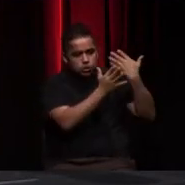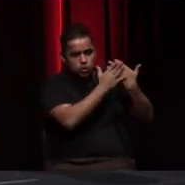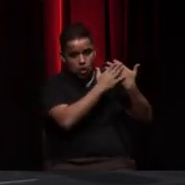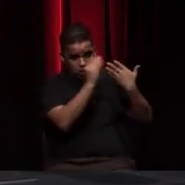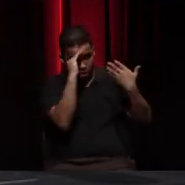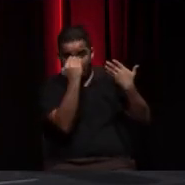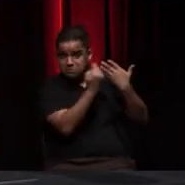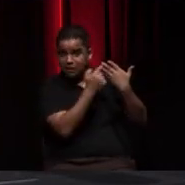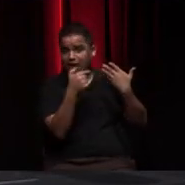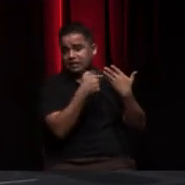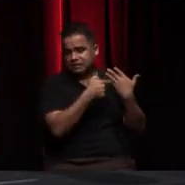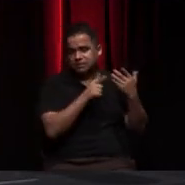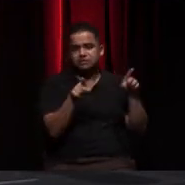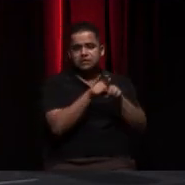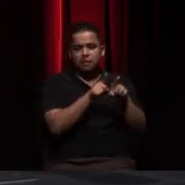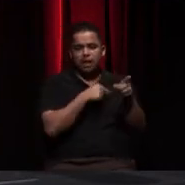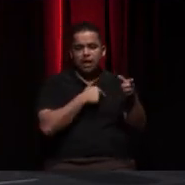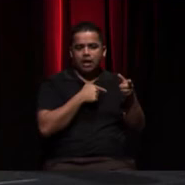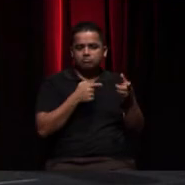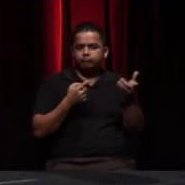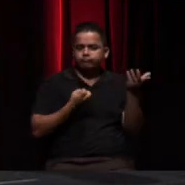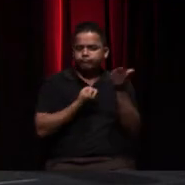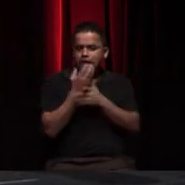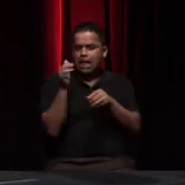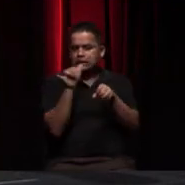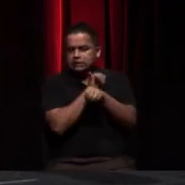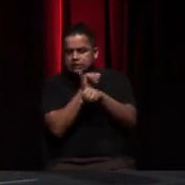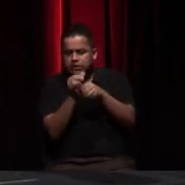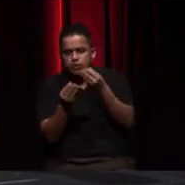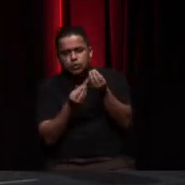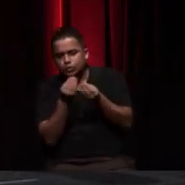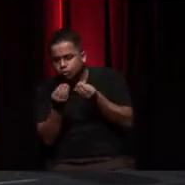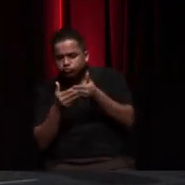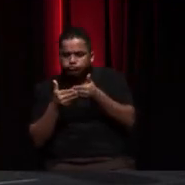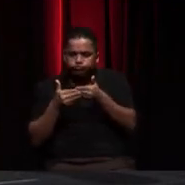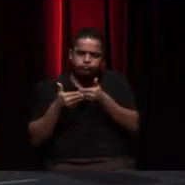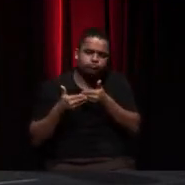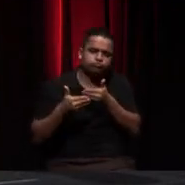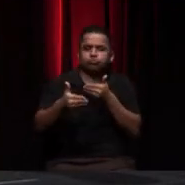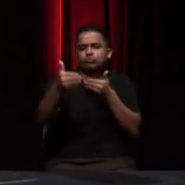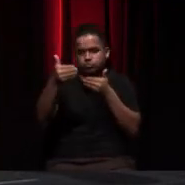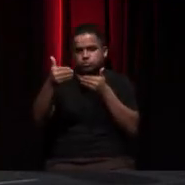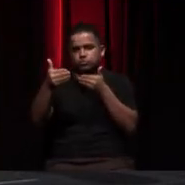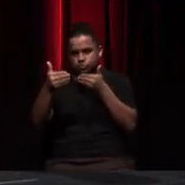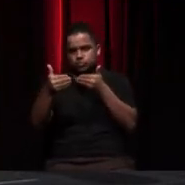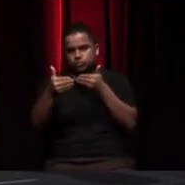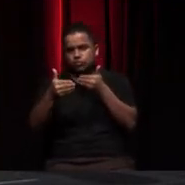and draw strategies to walk down the path with credibility.